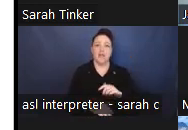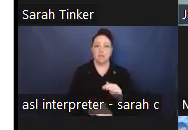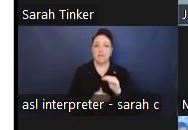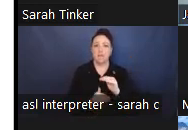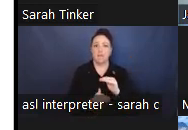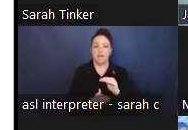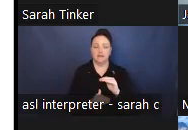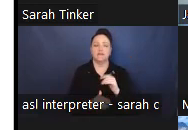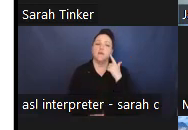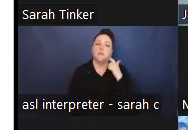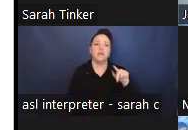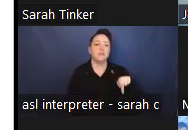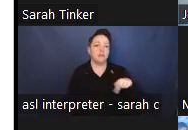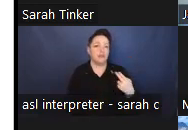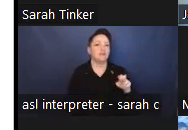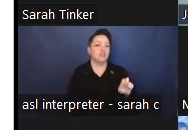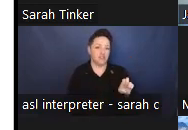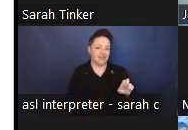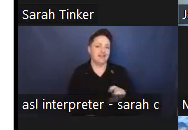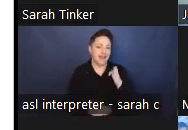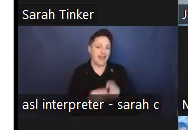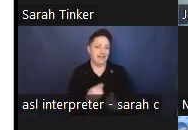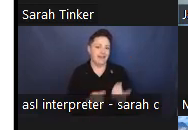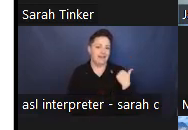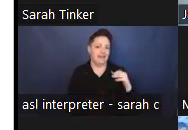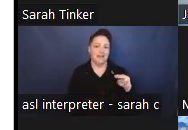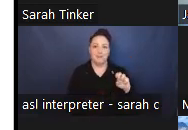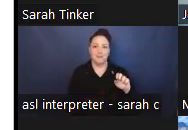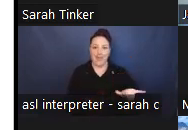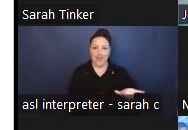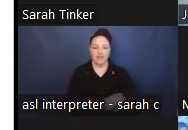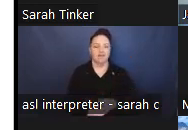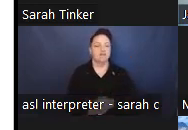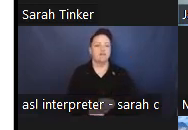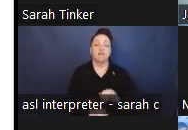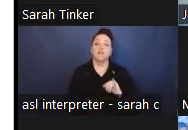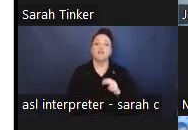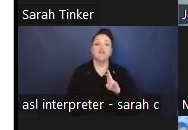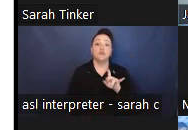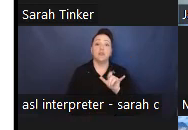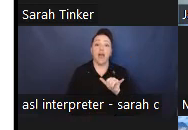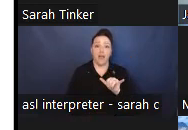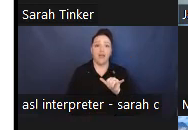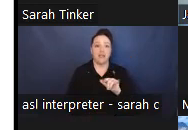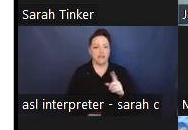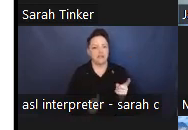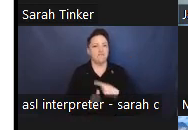health emergency ended back in May so July is the first month we're asking the requirements